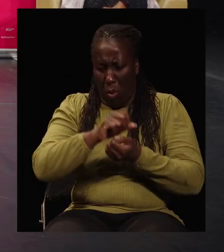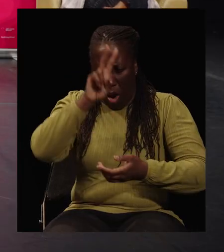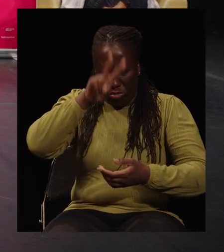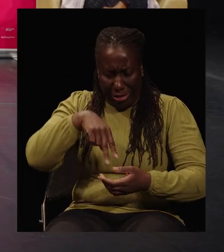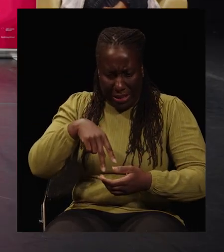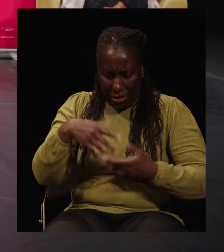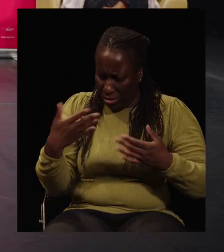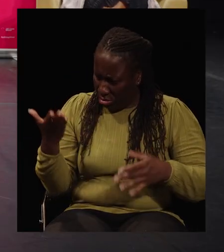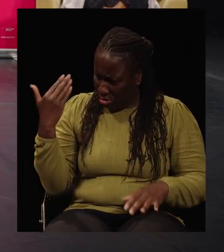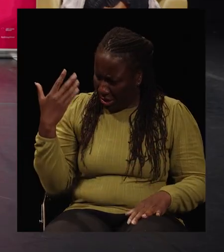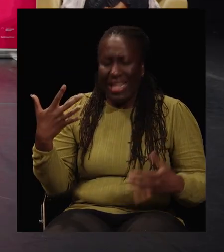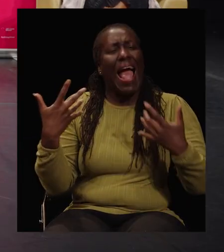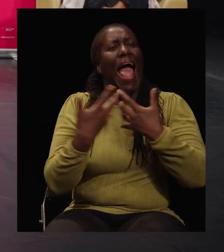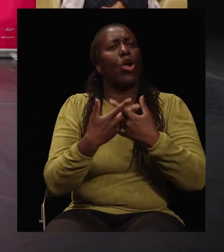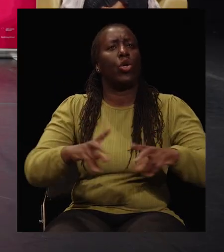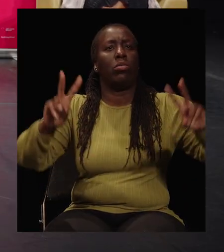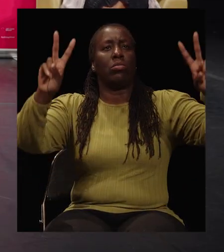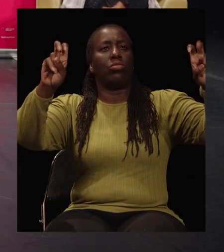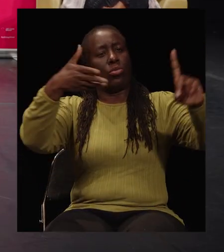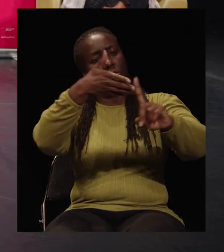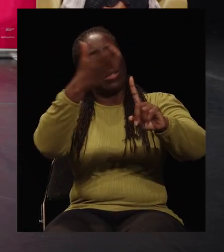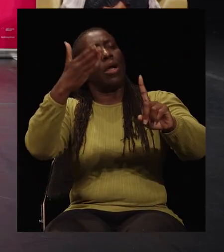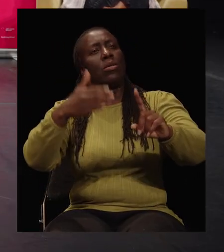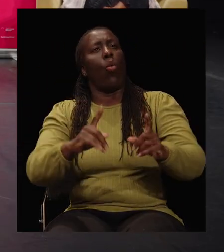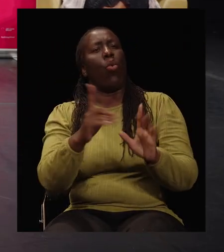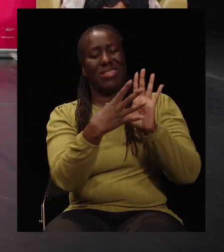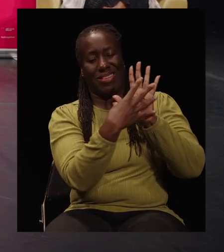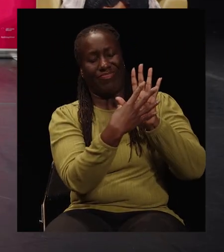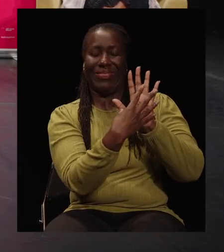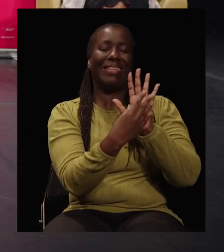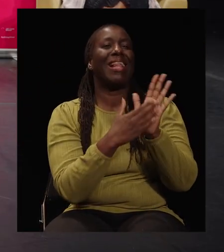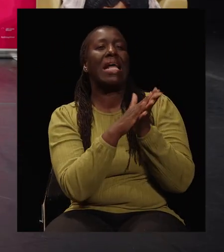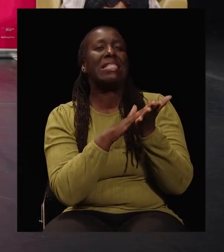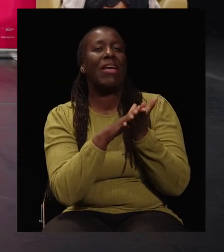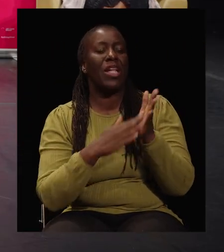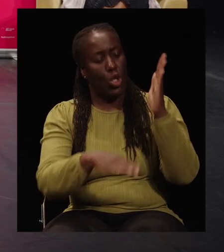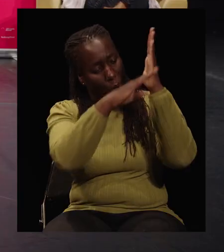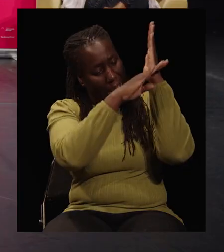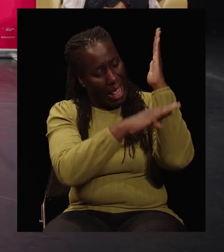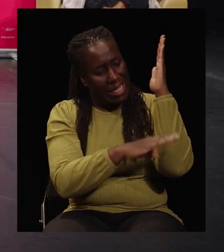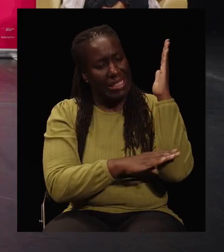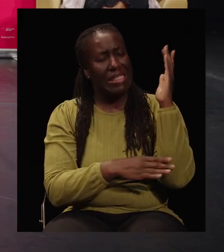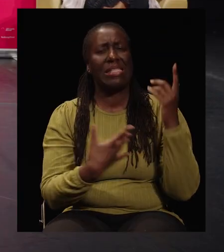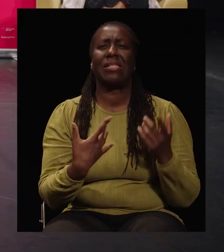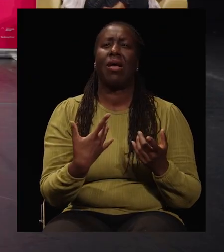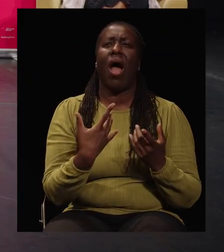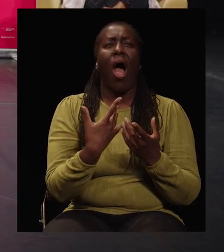about how we define class and how we look at it. And I come from a family that I've always had a lot of cultural enrichment.